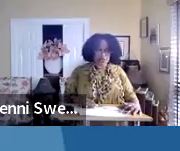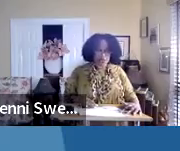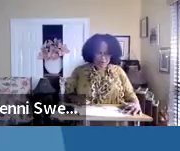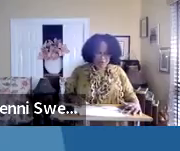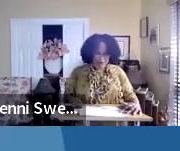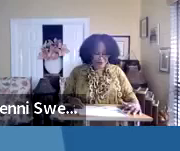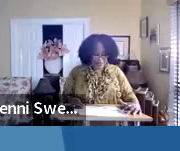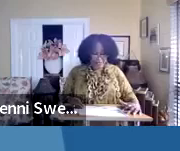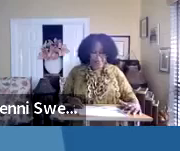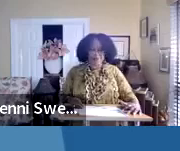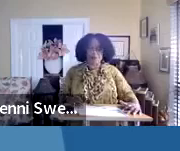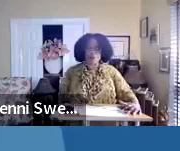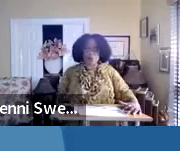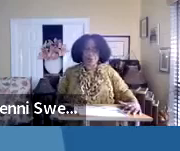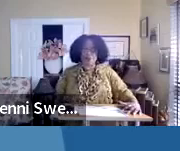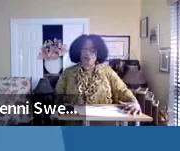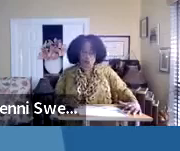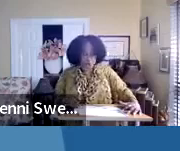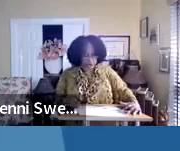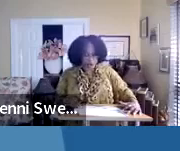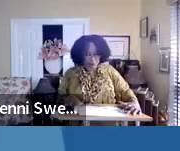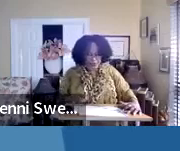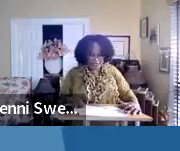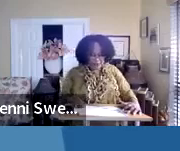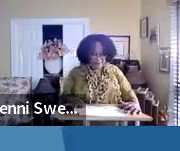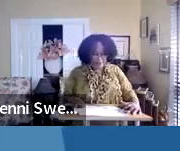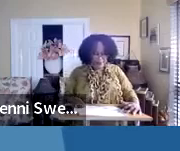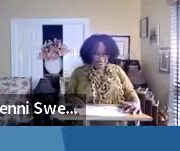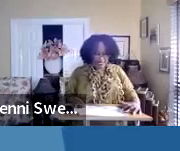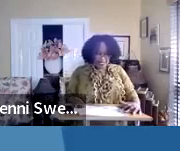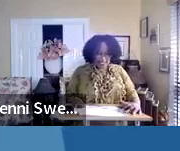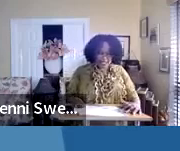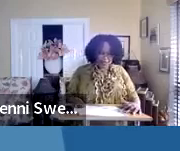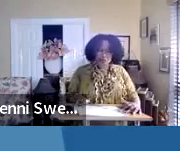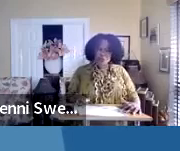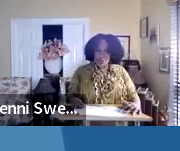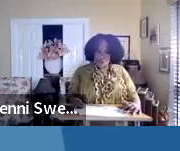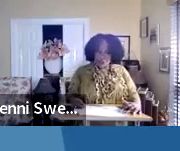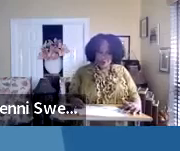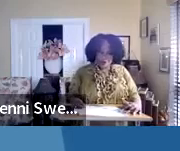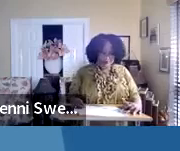statewide session planning for life with a disability.